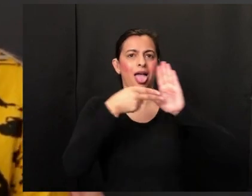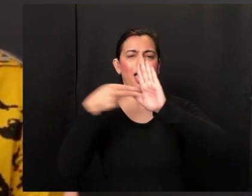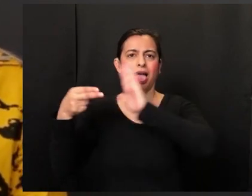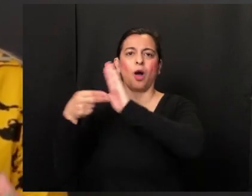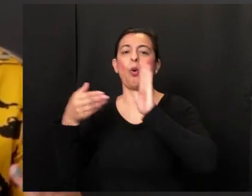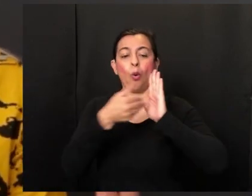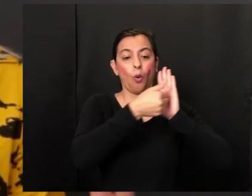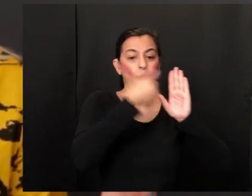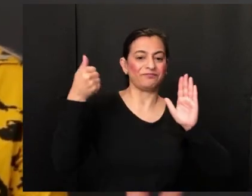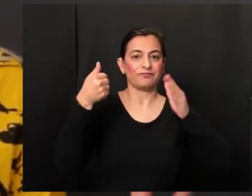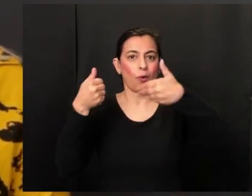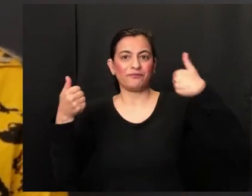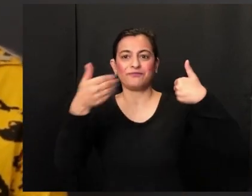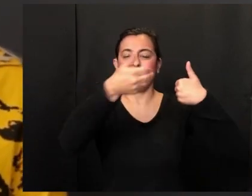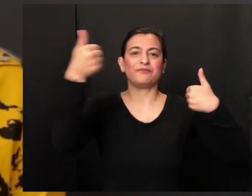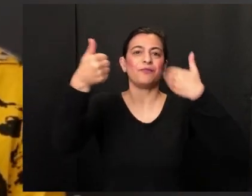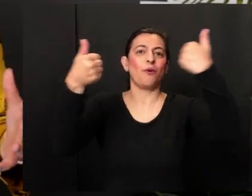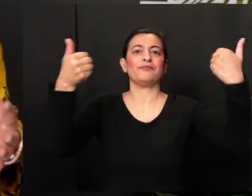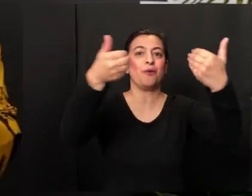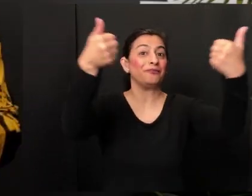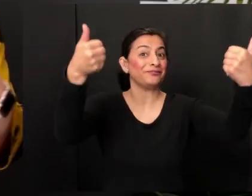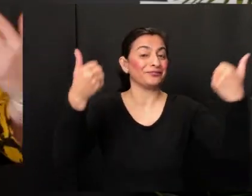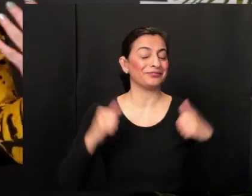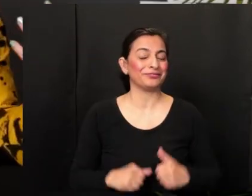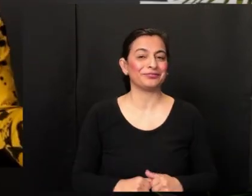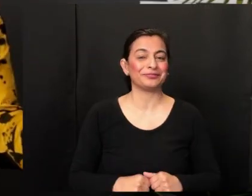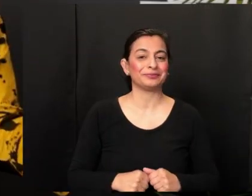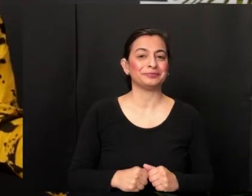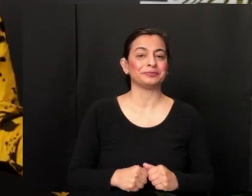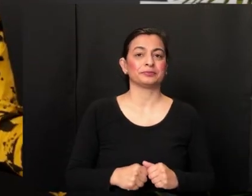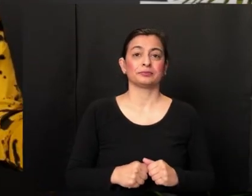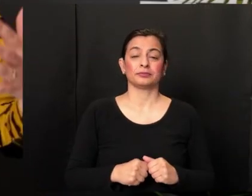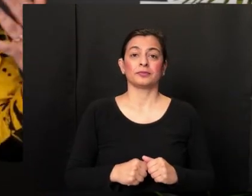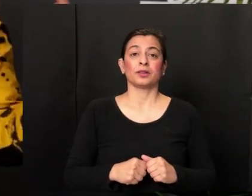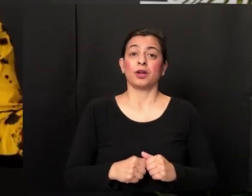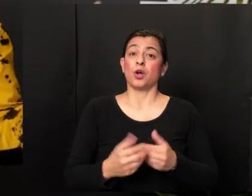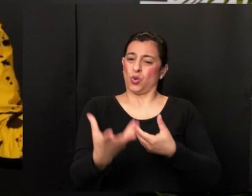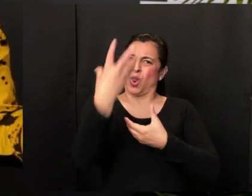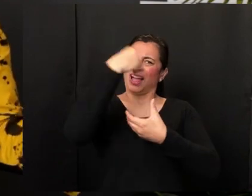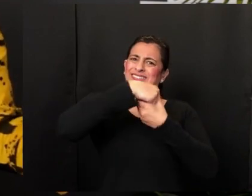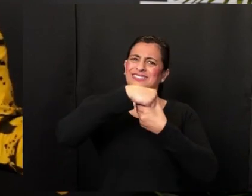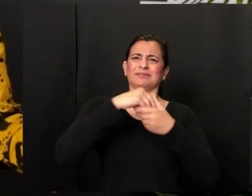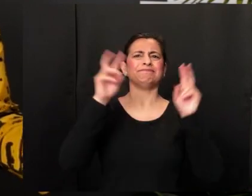Inclusion isn't a new idea. It’s a goal we’ve been working to for a very long time,